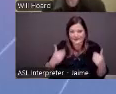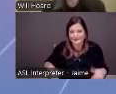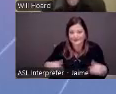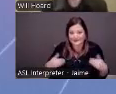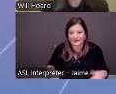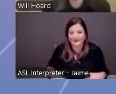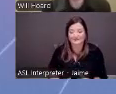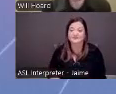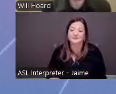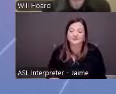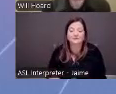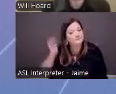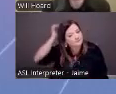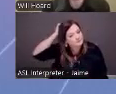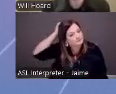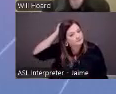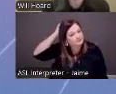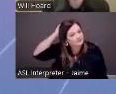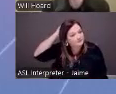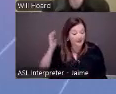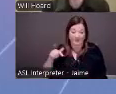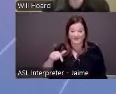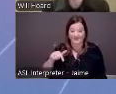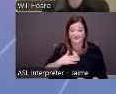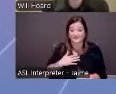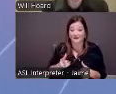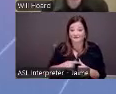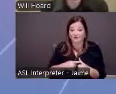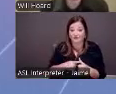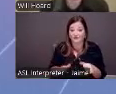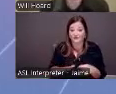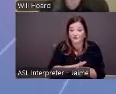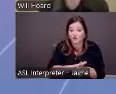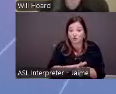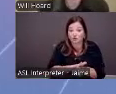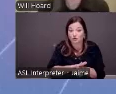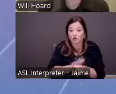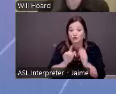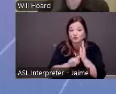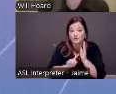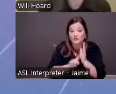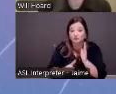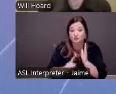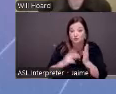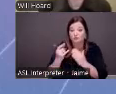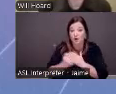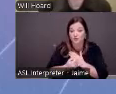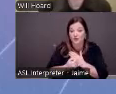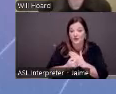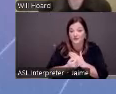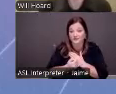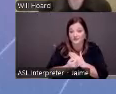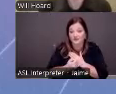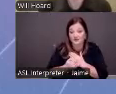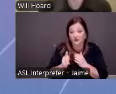And this was actually my first full research project at RTC rural, and I really felt that as a researcher.